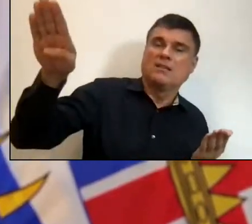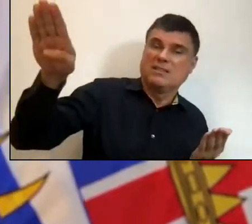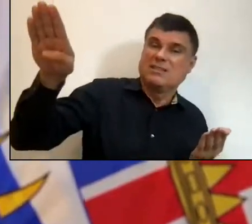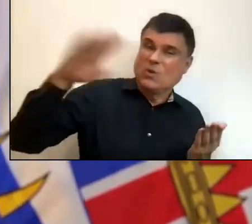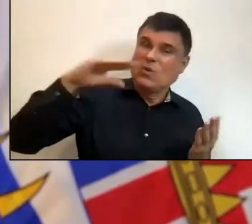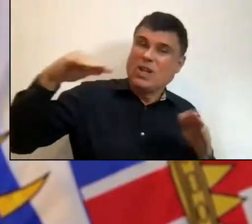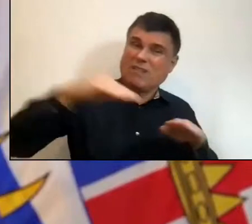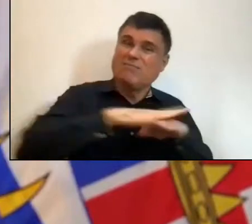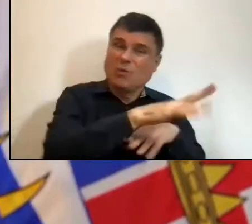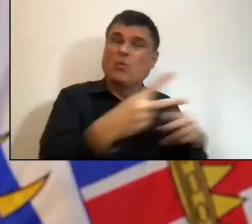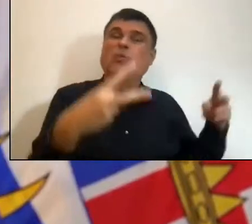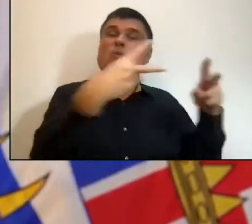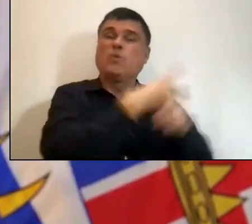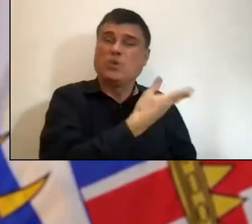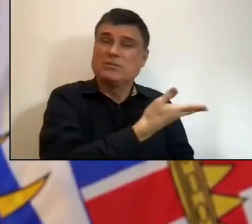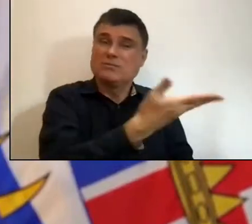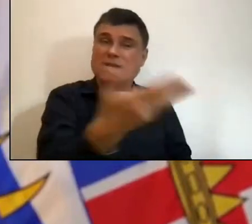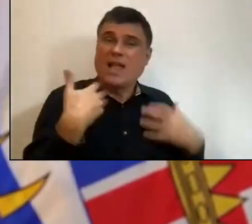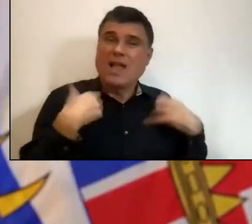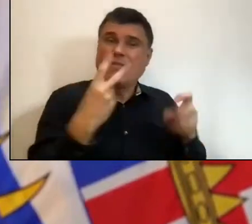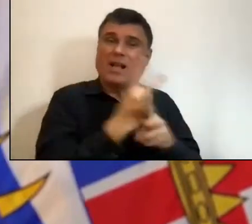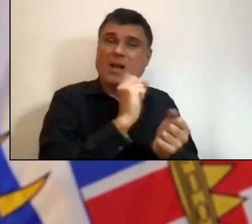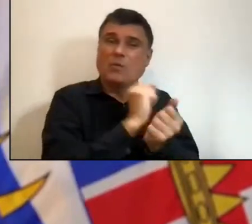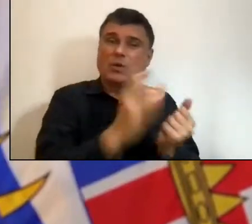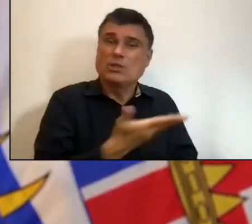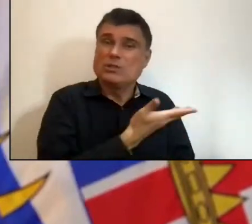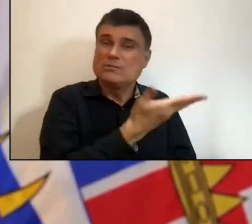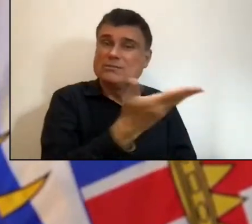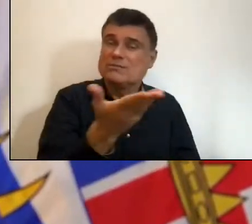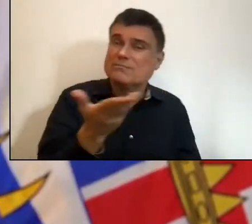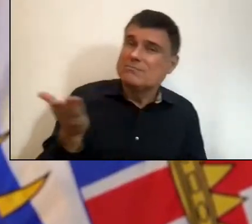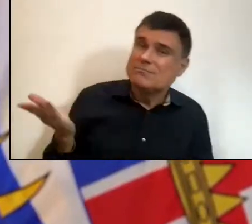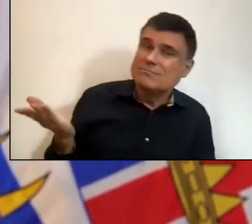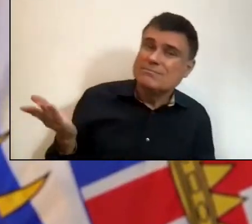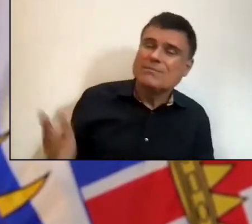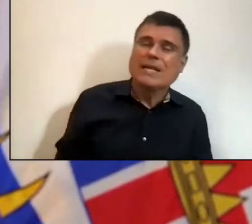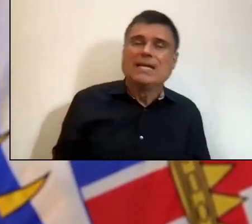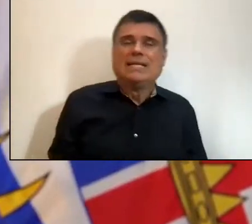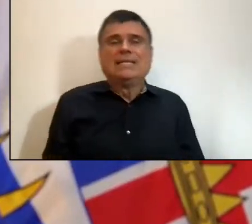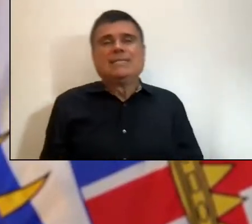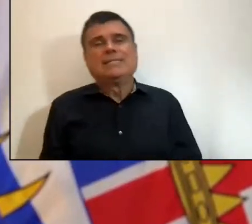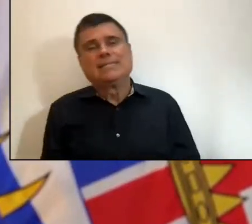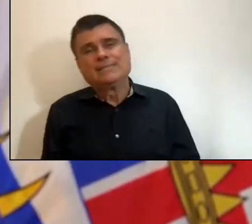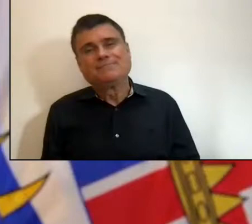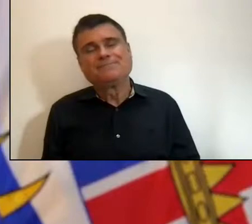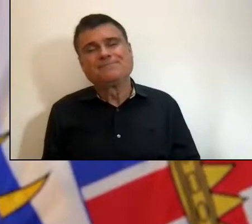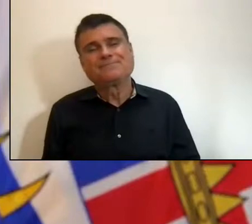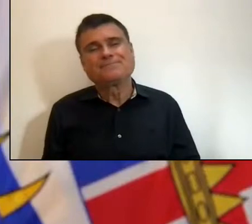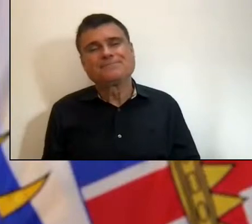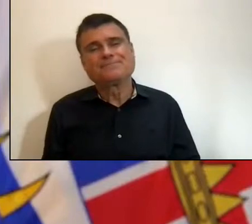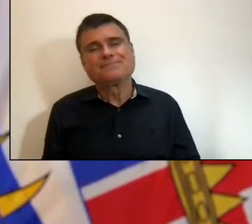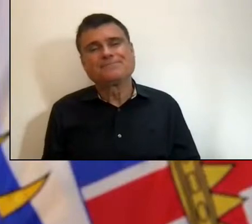Well, how do I answer that?